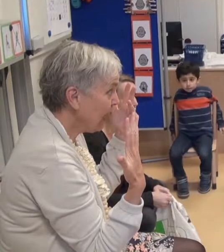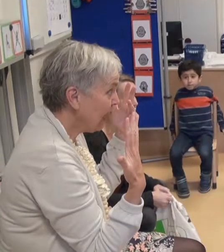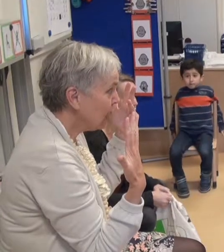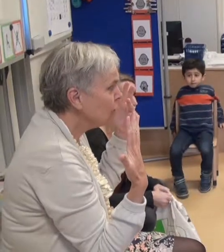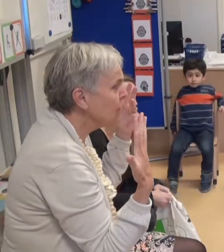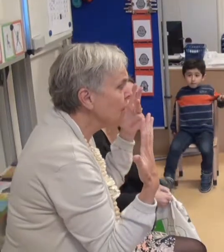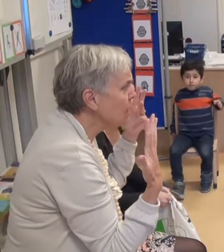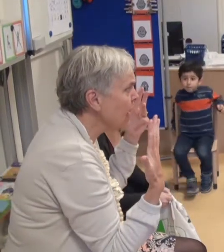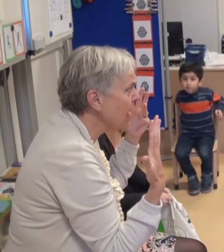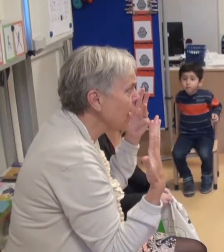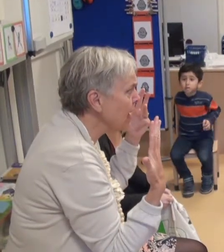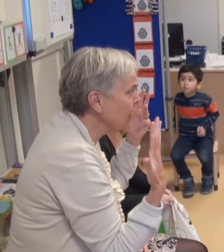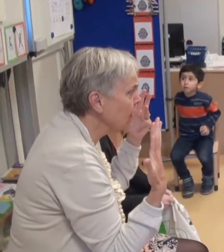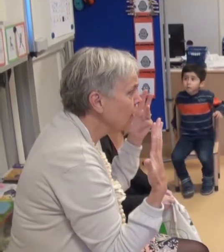Yes! TEACHER: Nine.